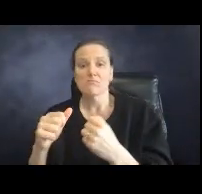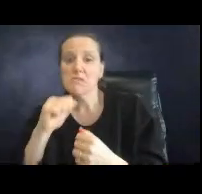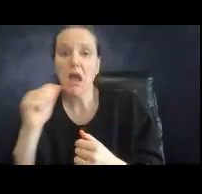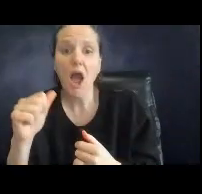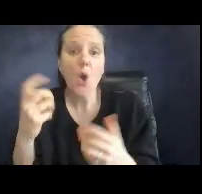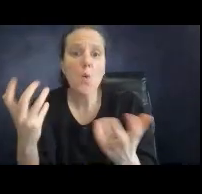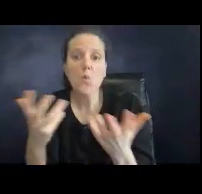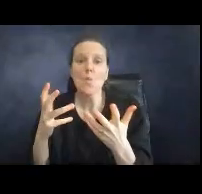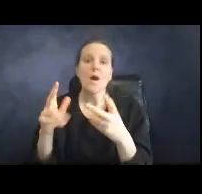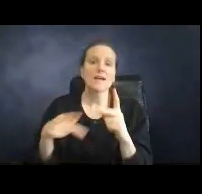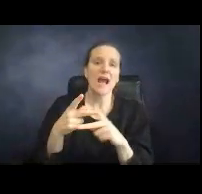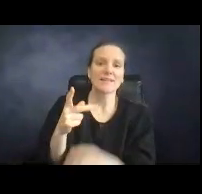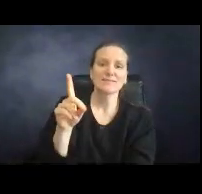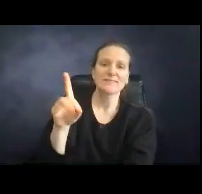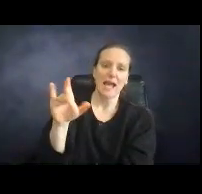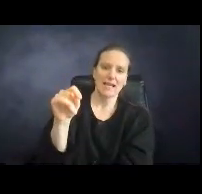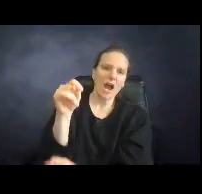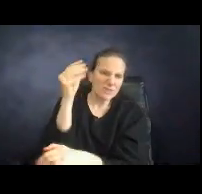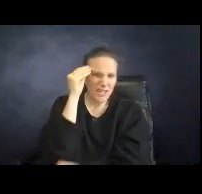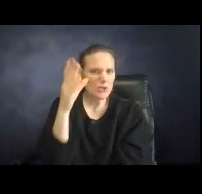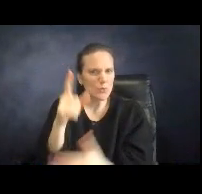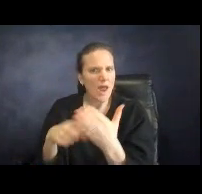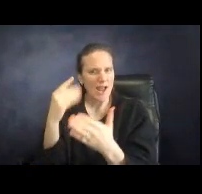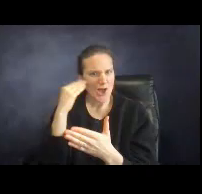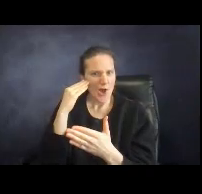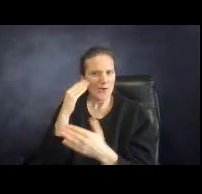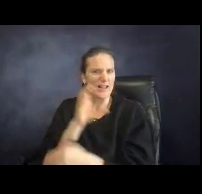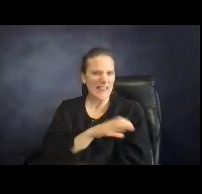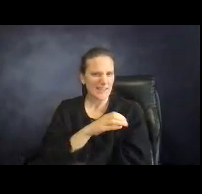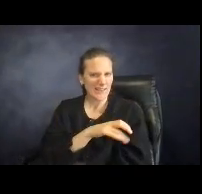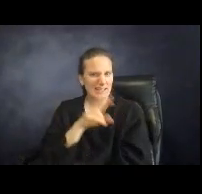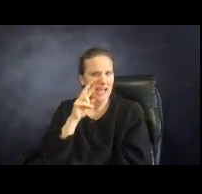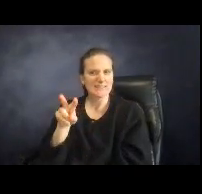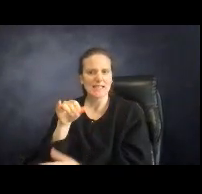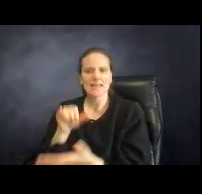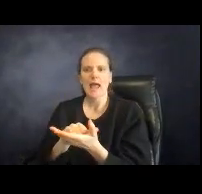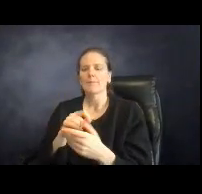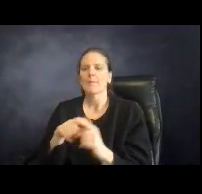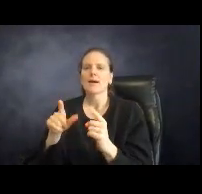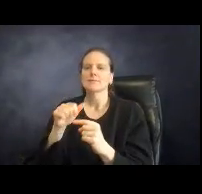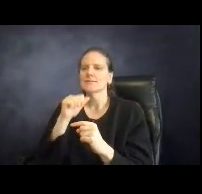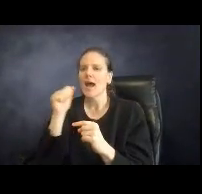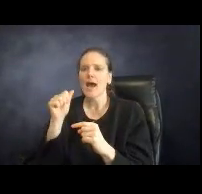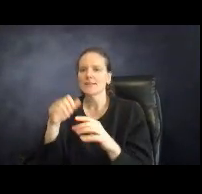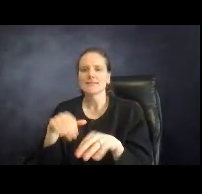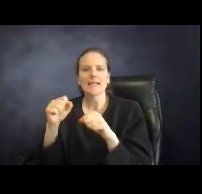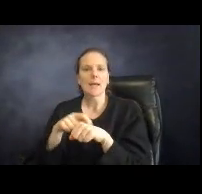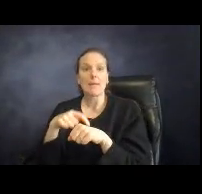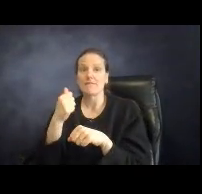I mean, I'm gonna, I'm gonna tell you what I know and what I see clinically, but I'm, I'm not, I don't think we should spend our time. If people have questions about vegan diets,